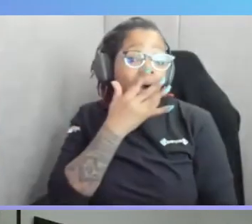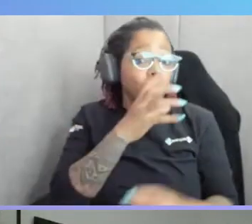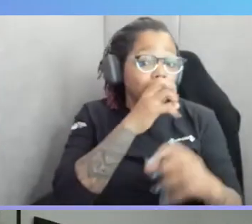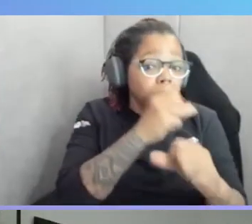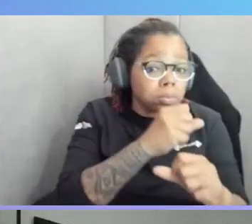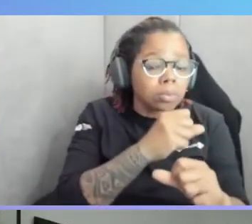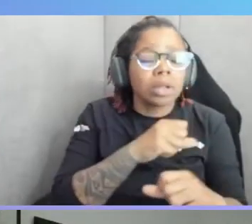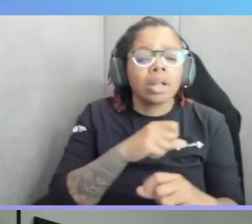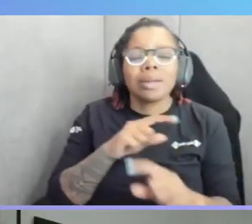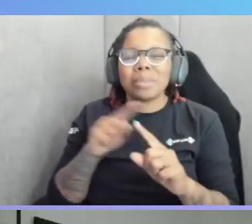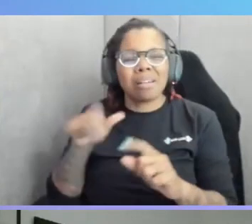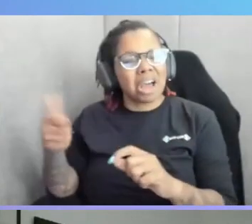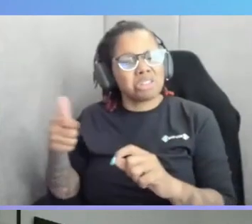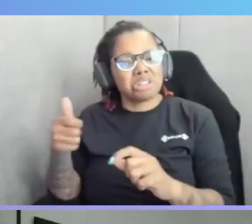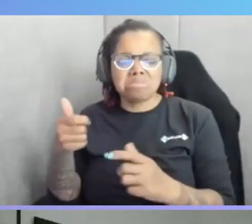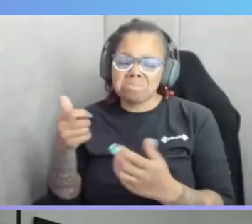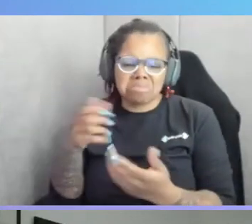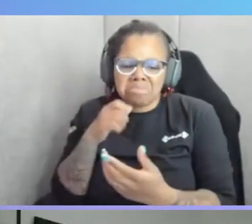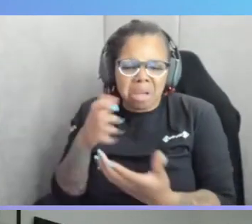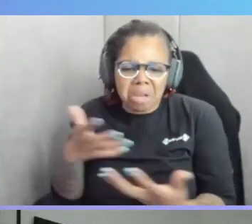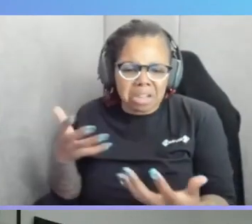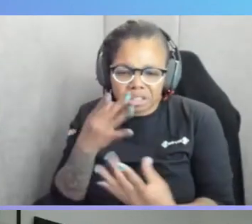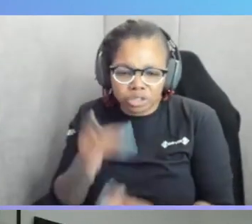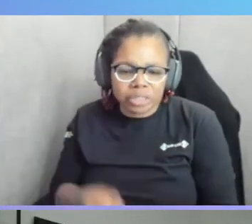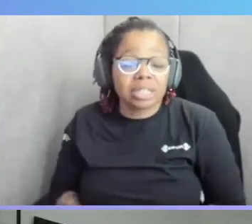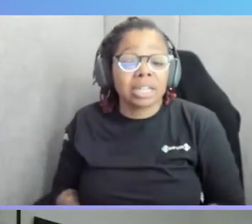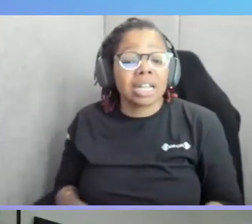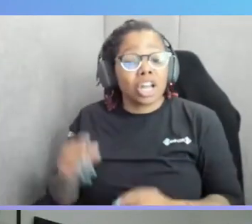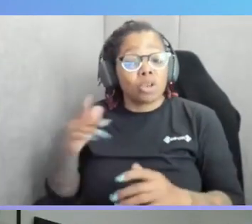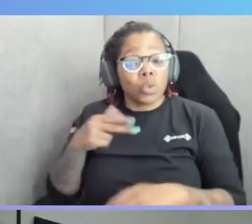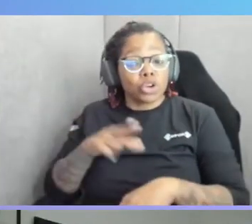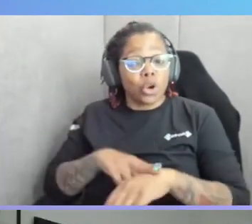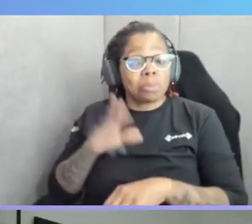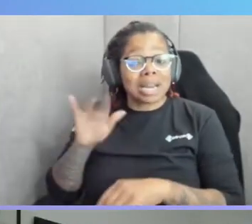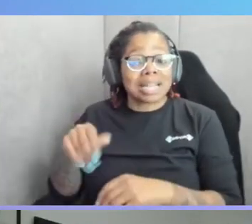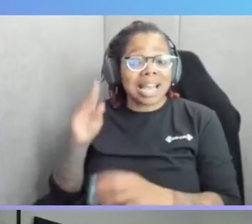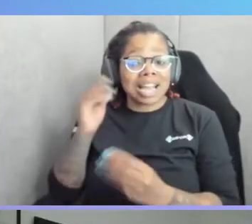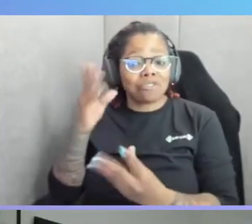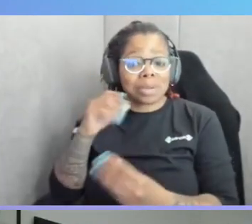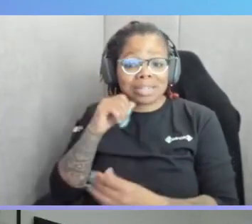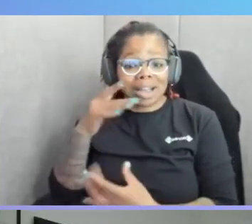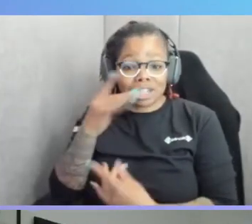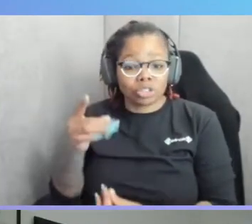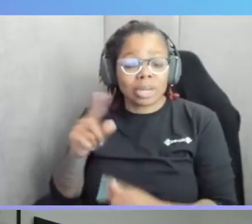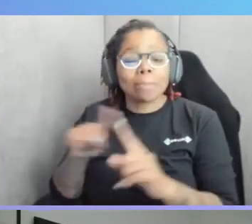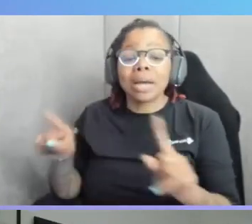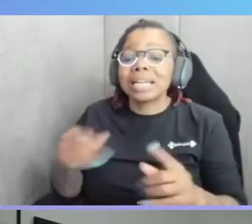quote here is normally that information would not be of interest to me, but it's interesting. So in this case I